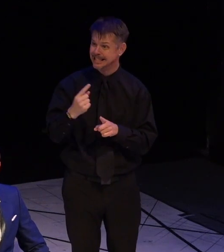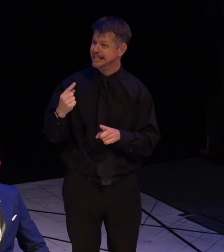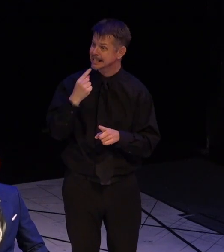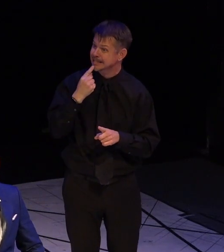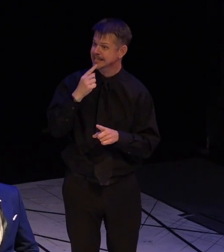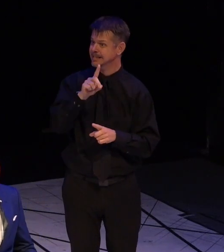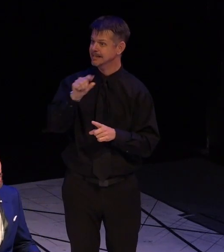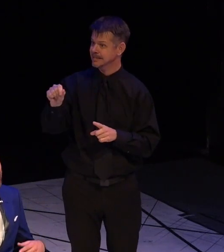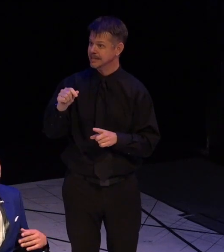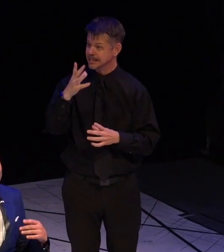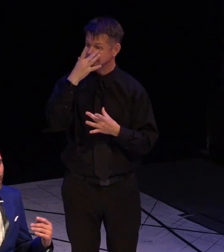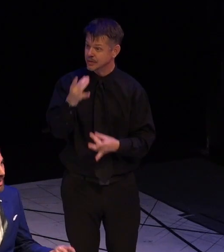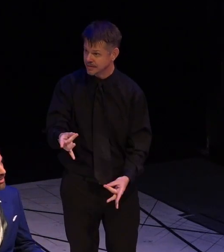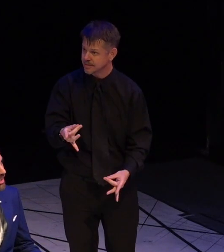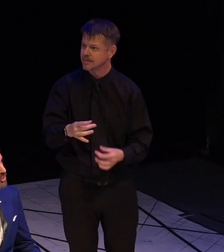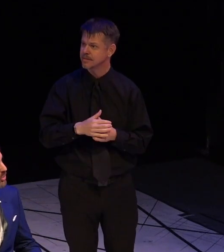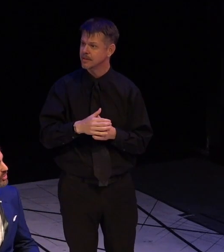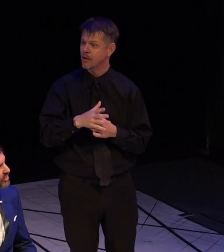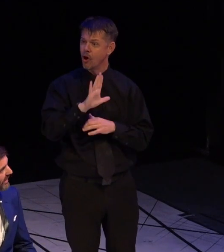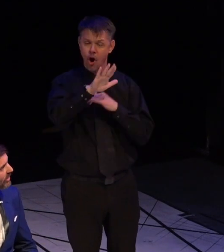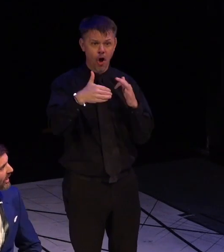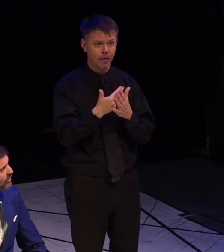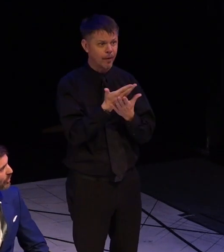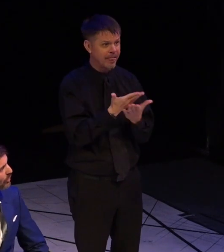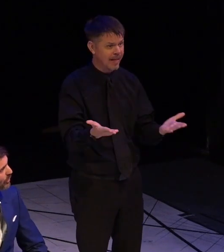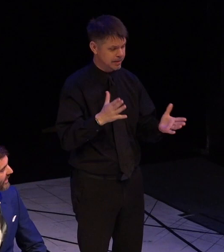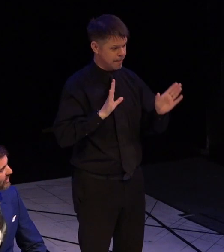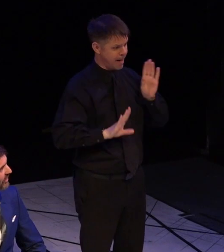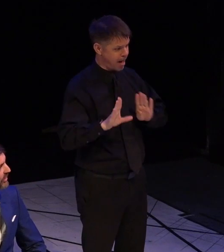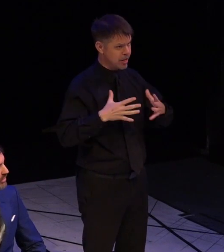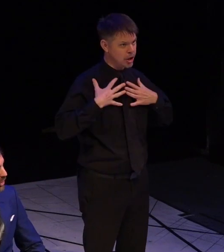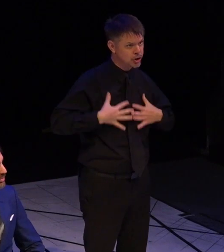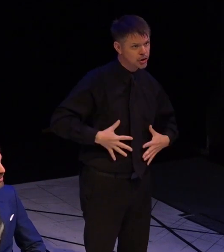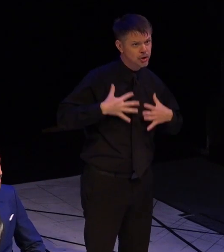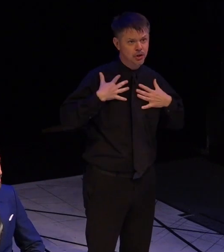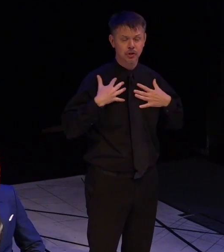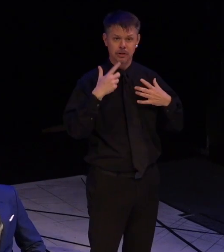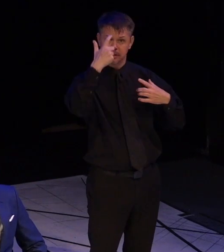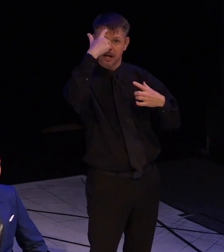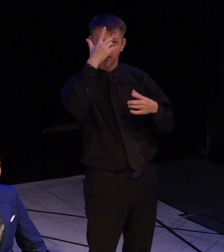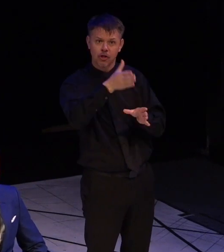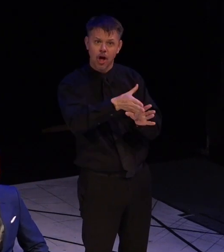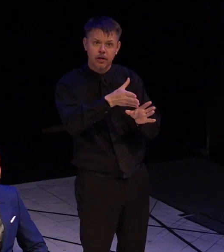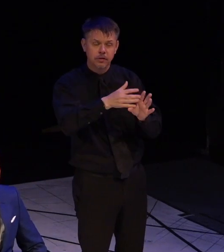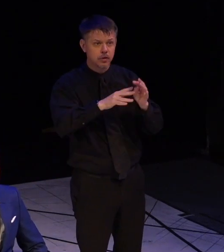All those same biological and psychological traits that have developed in humans over thousands of years